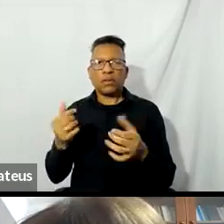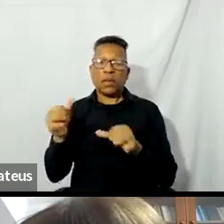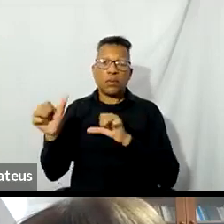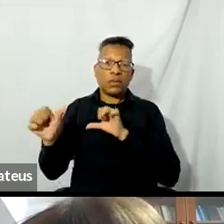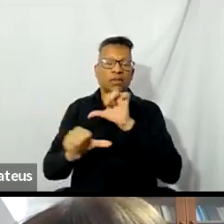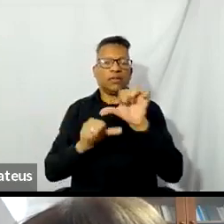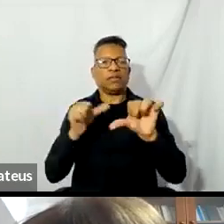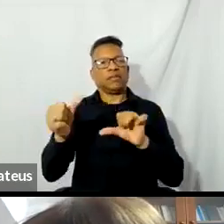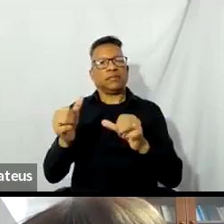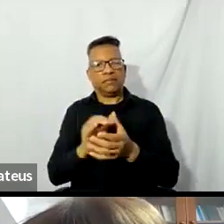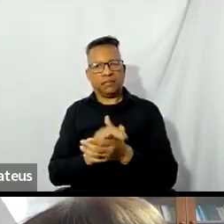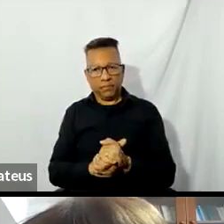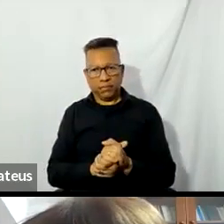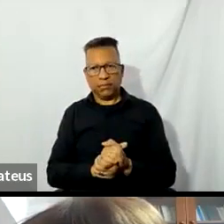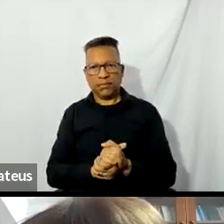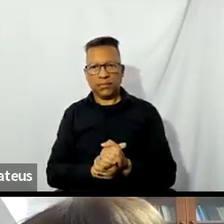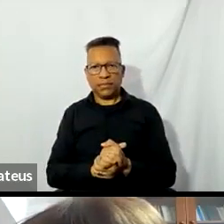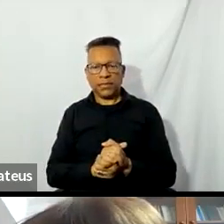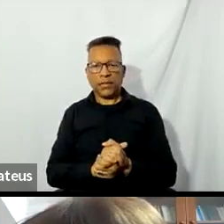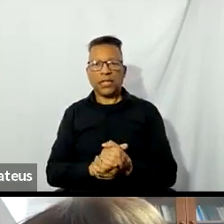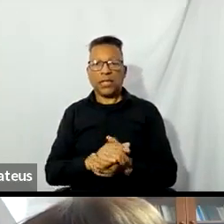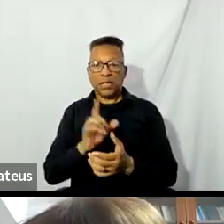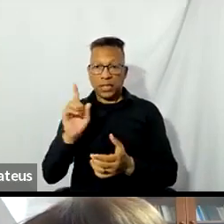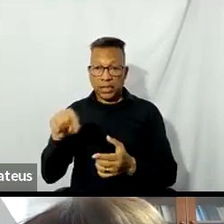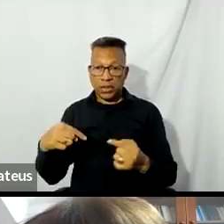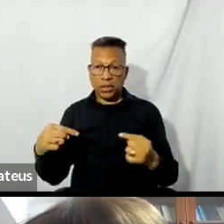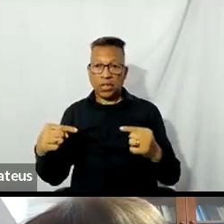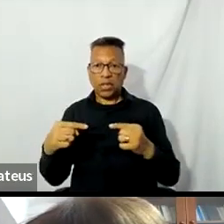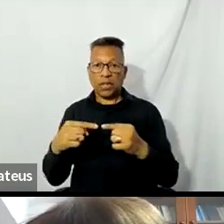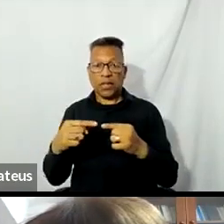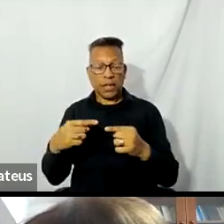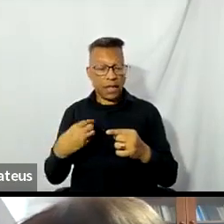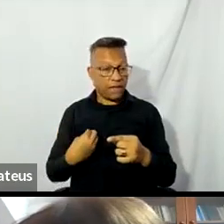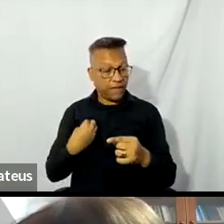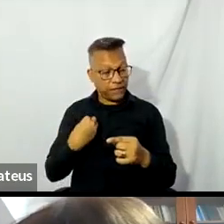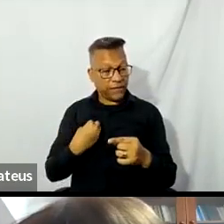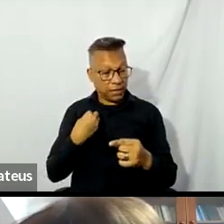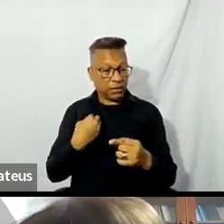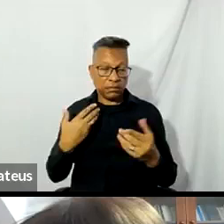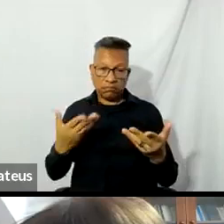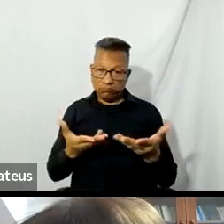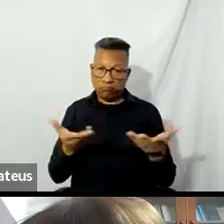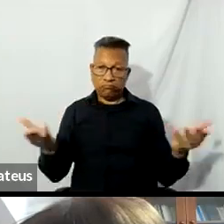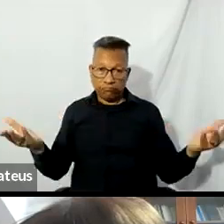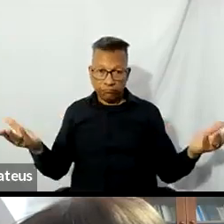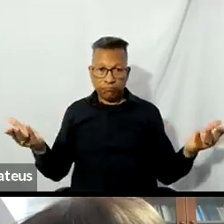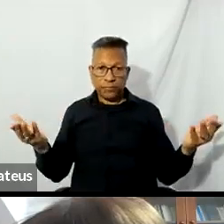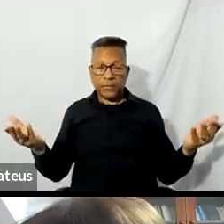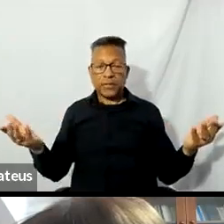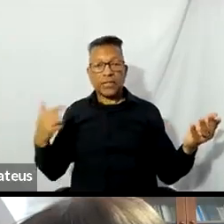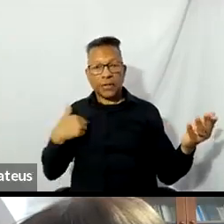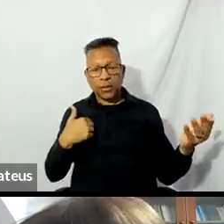transformation. ctually that's ctually that's what life that's what life is . And And so lf movements